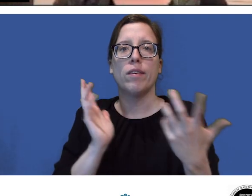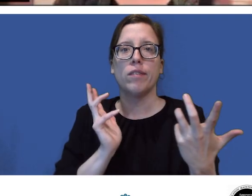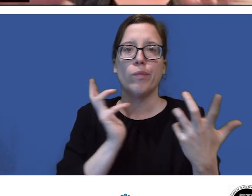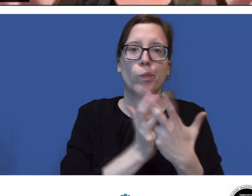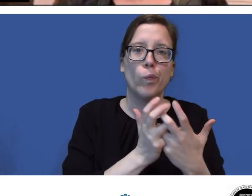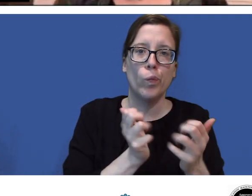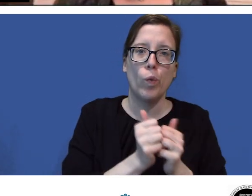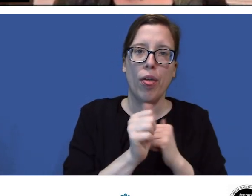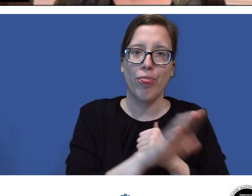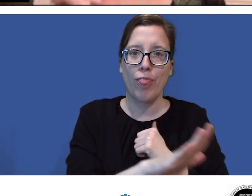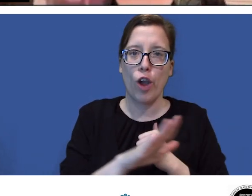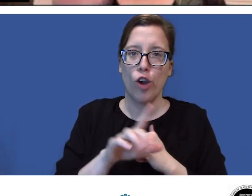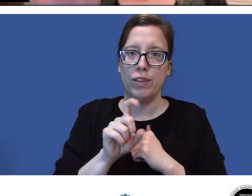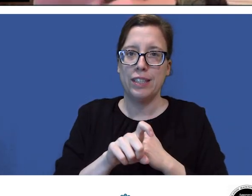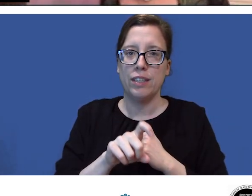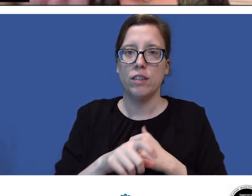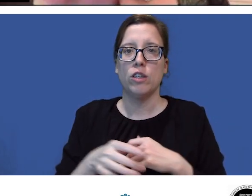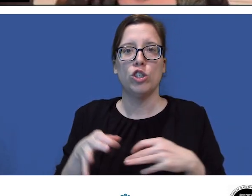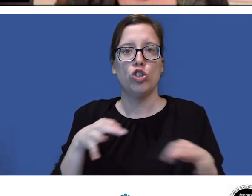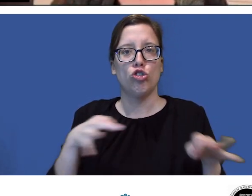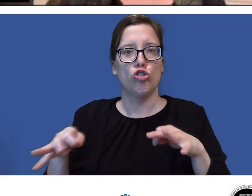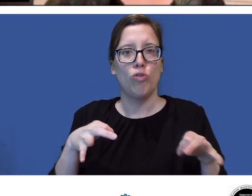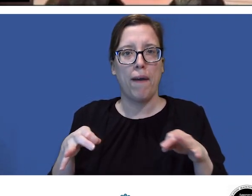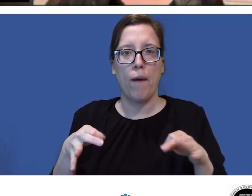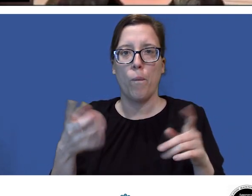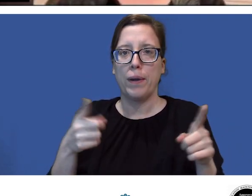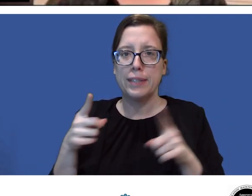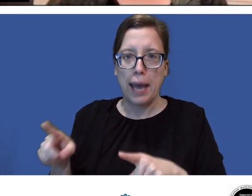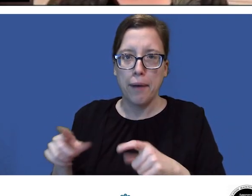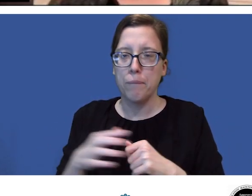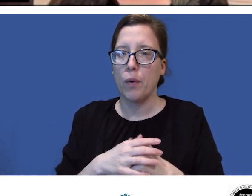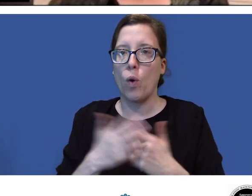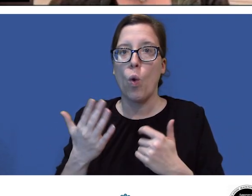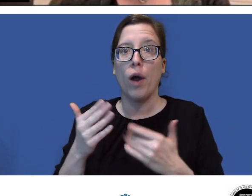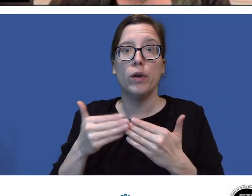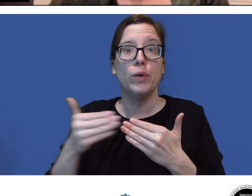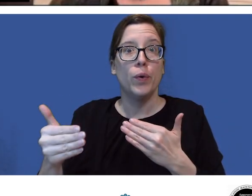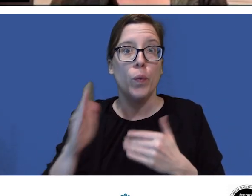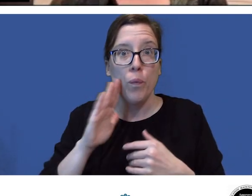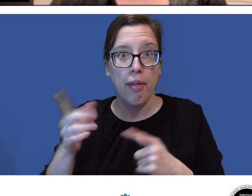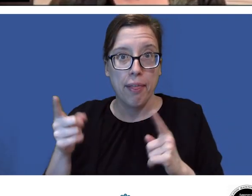through however works with your learner– describe what's happening or what's